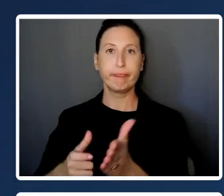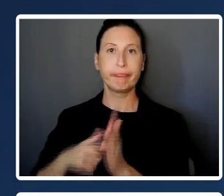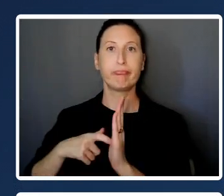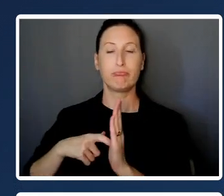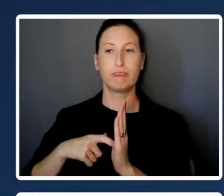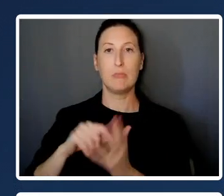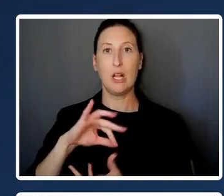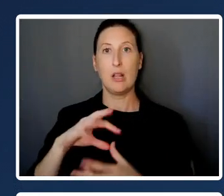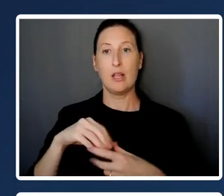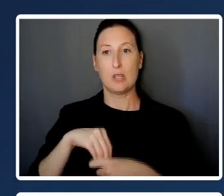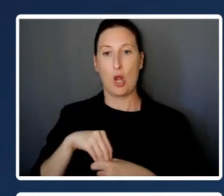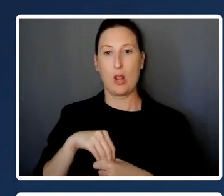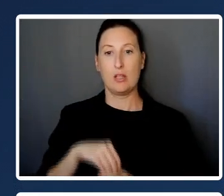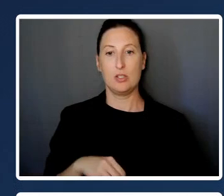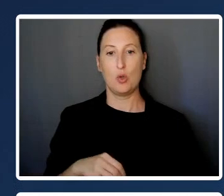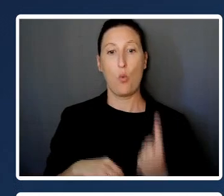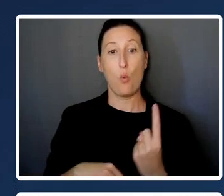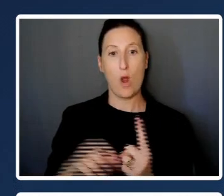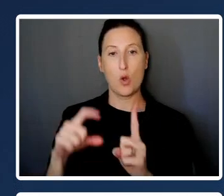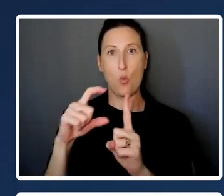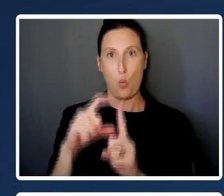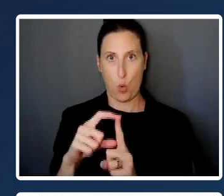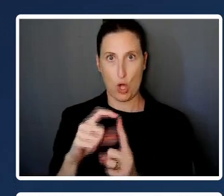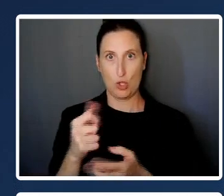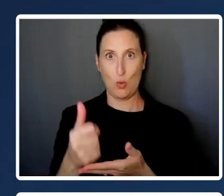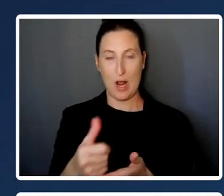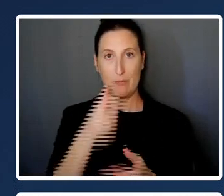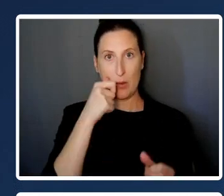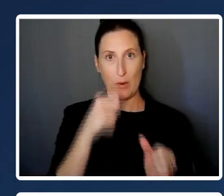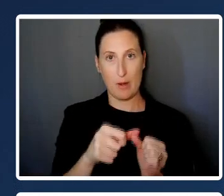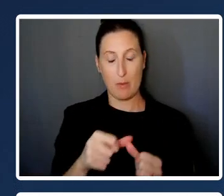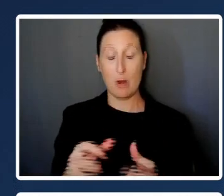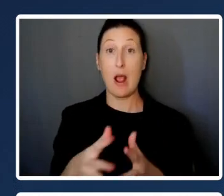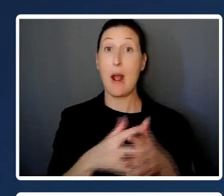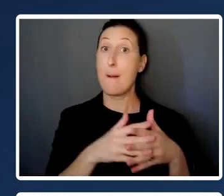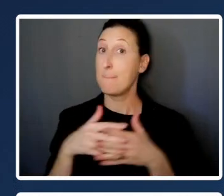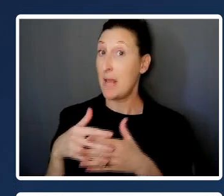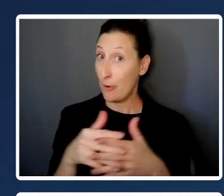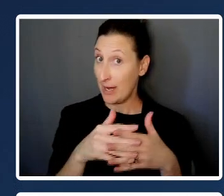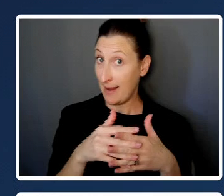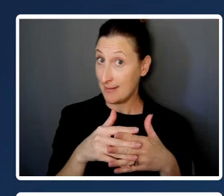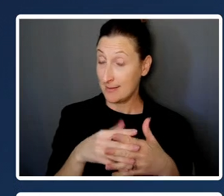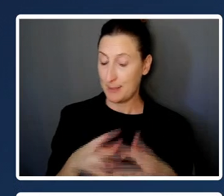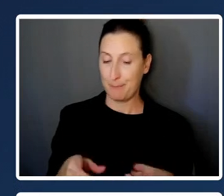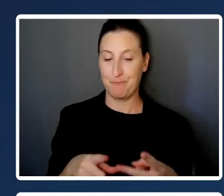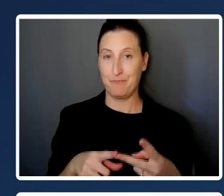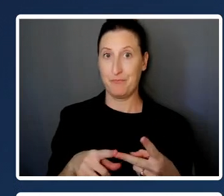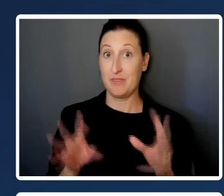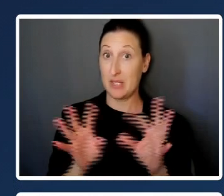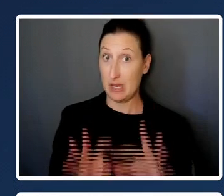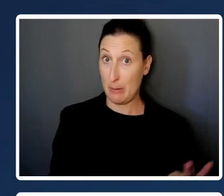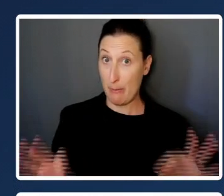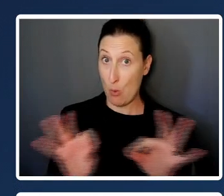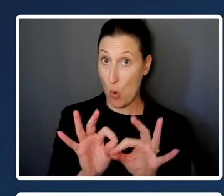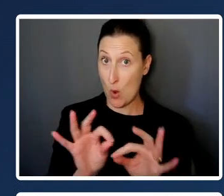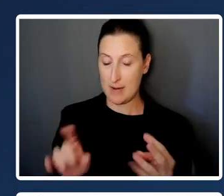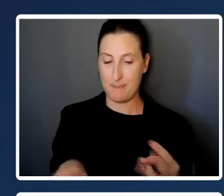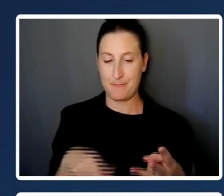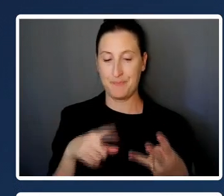the four to help them remember. So, it has to be American, has to be important, has to be popular,